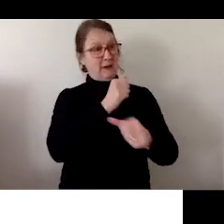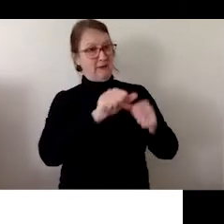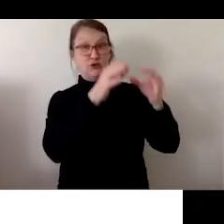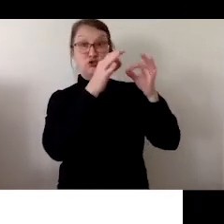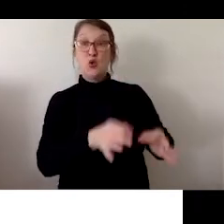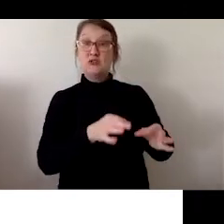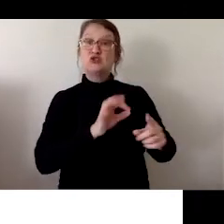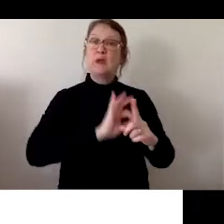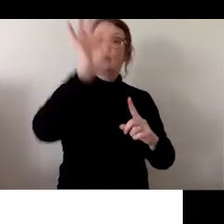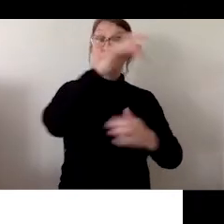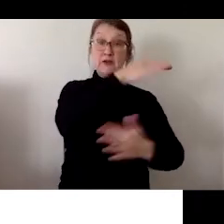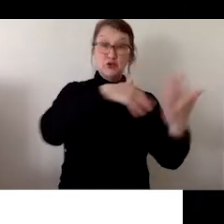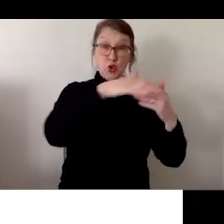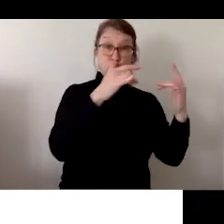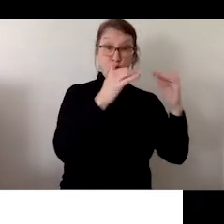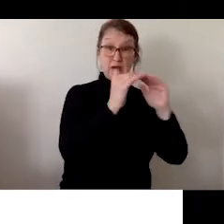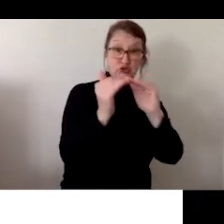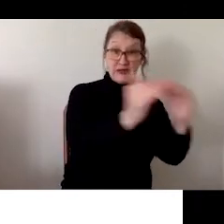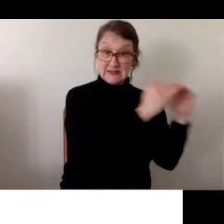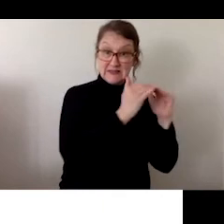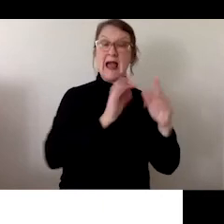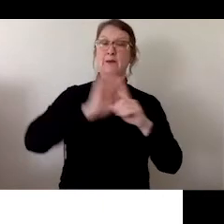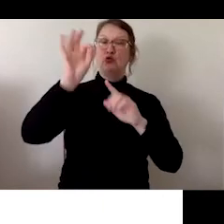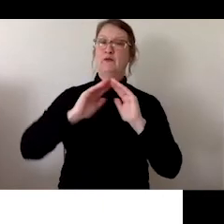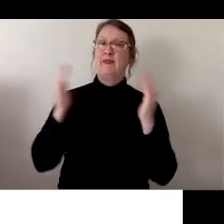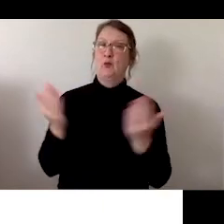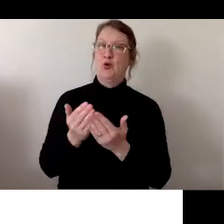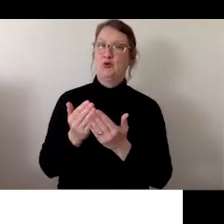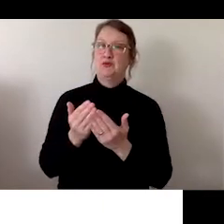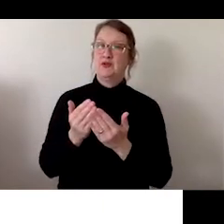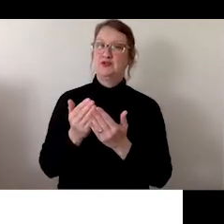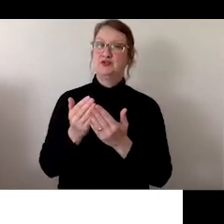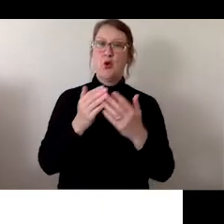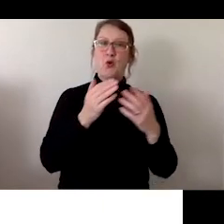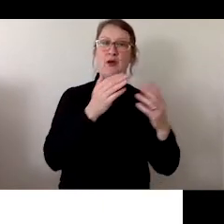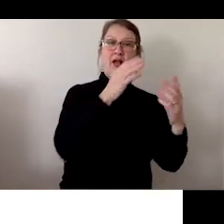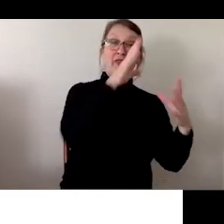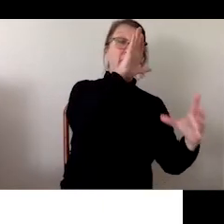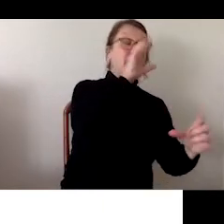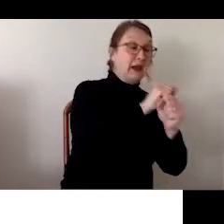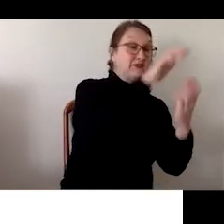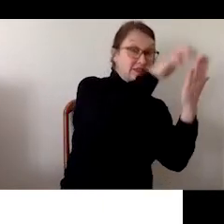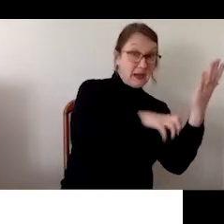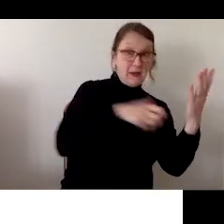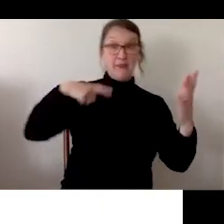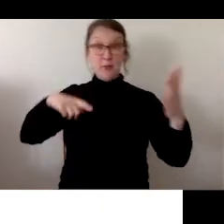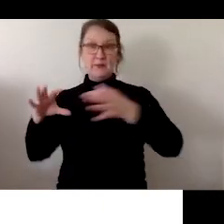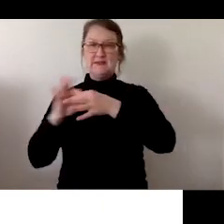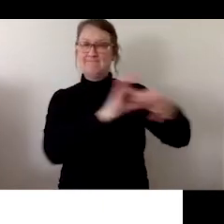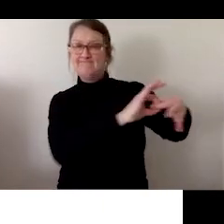improve our world. You see how purpose shows what we're doing achieve what we believe.